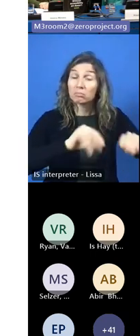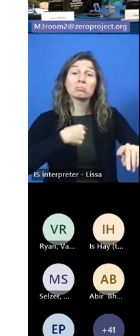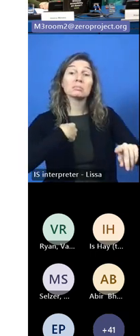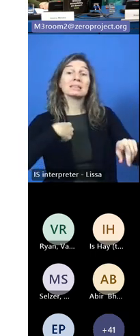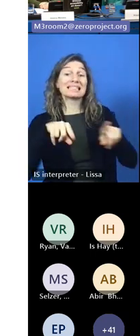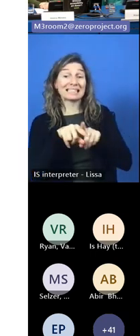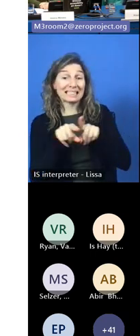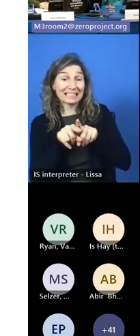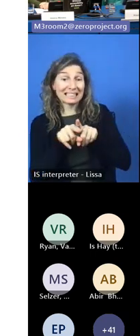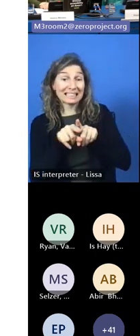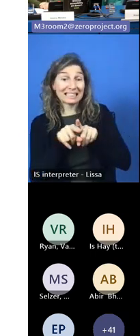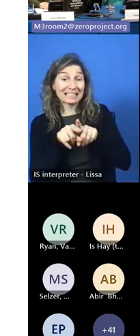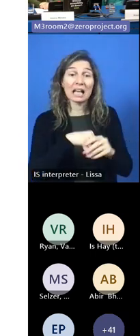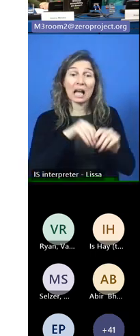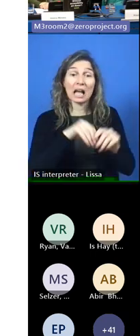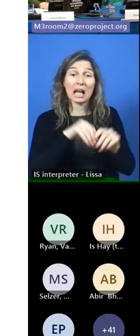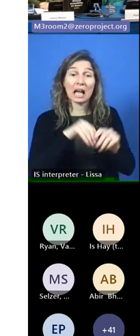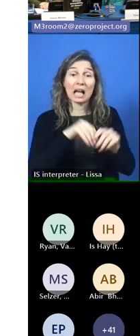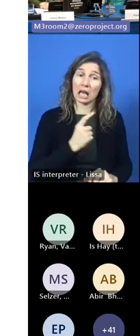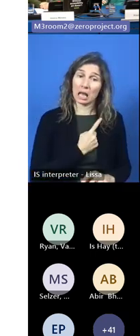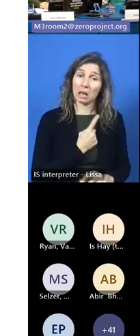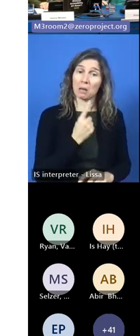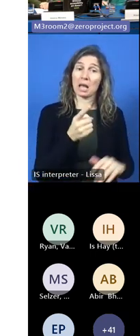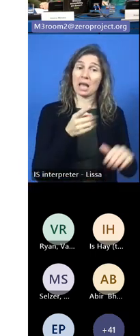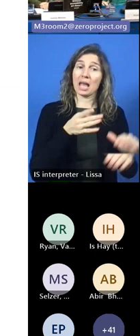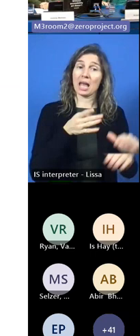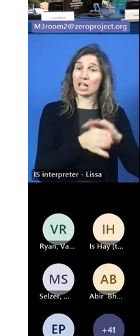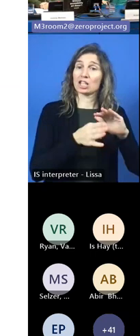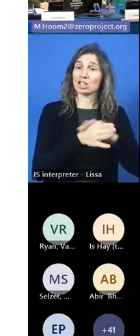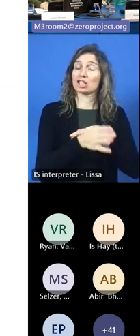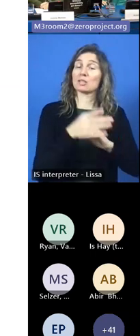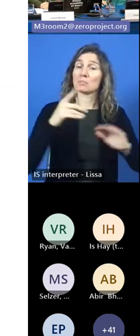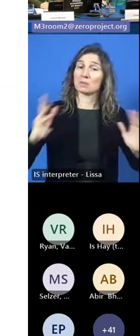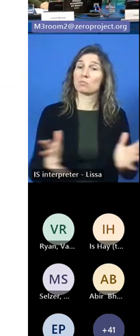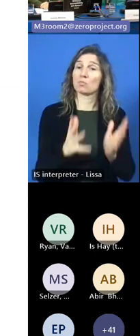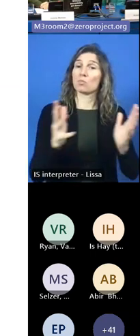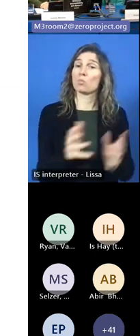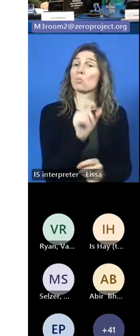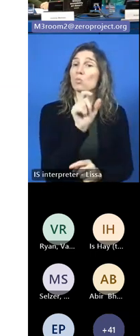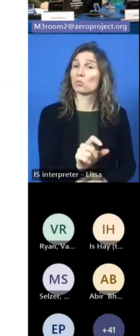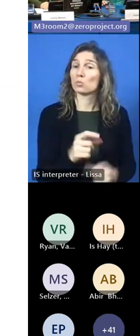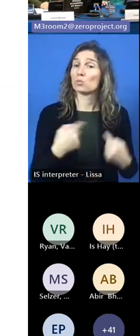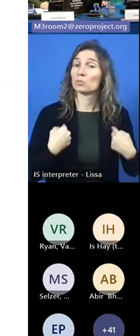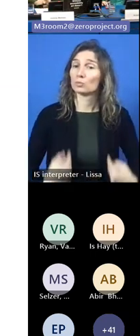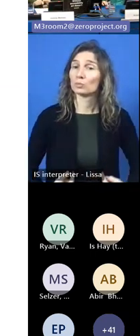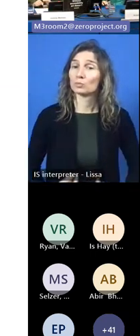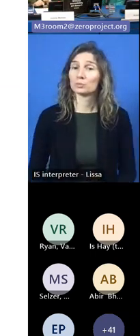agents of accessibility, promoting accessibility. JÉSSICA MENDES: (Language Unknown to Captioner)